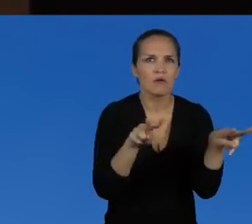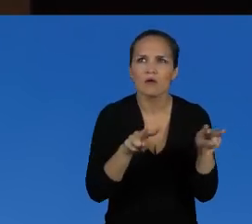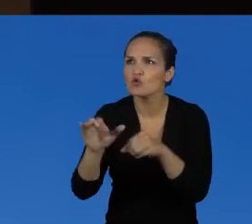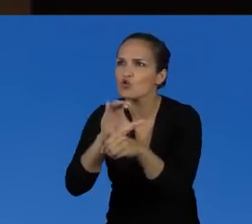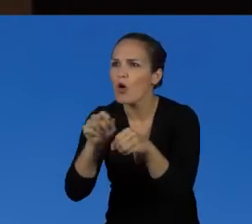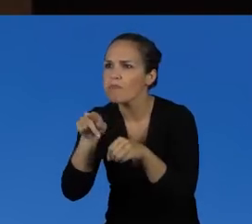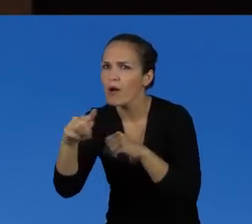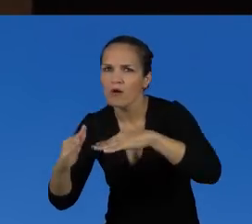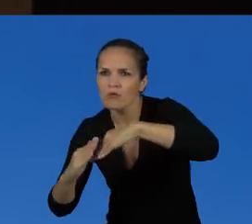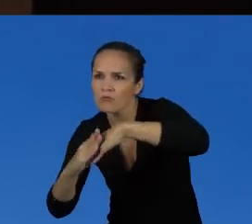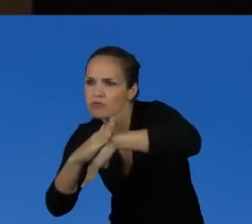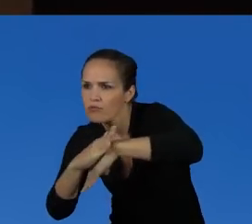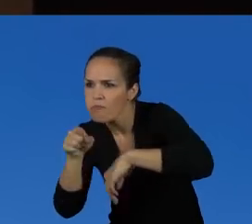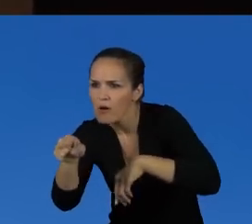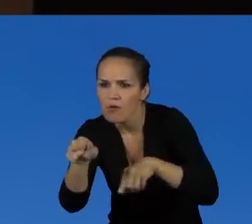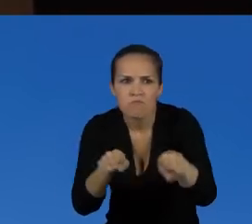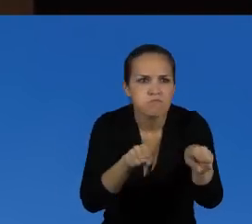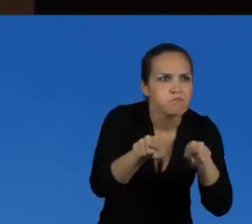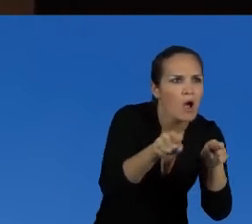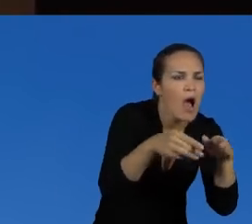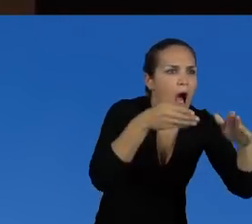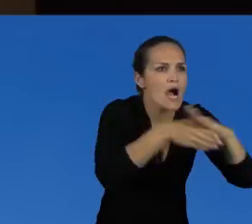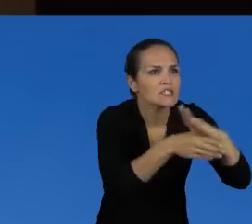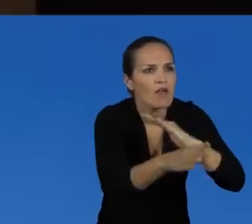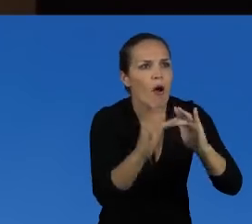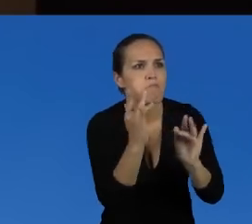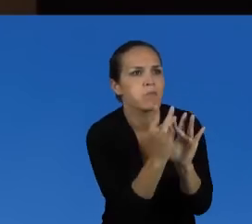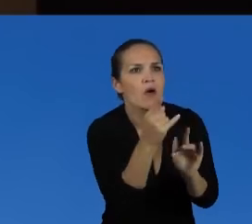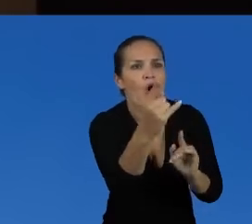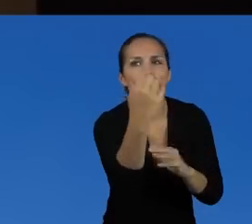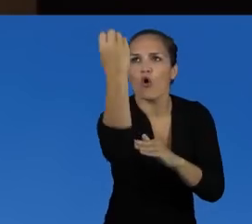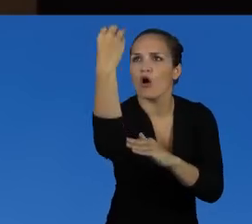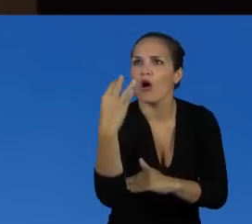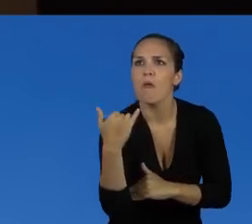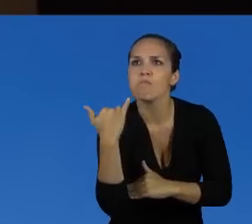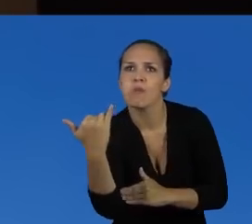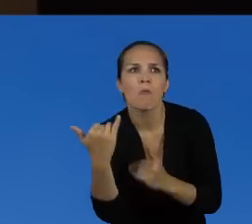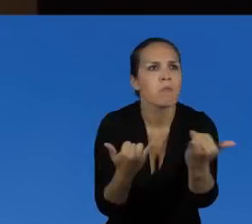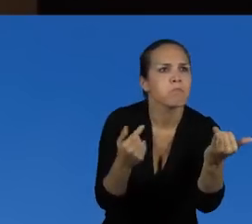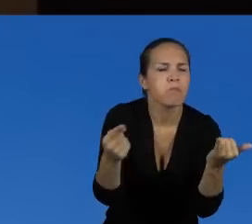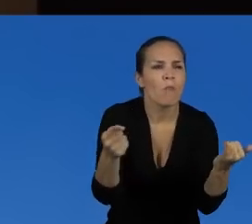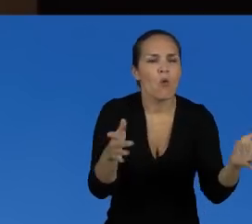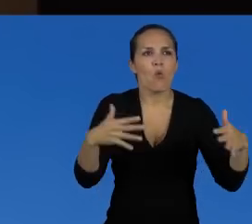checking where ramps are placed, what buildings are accessible where are the street signals